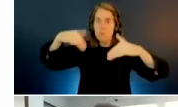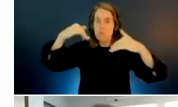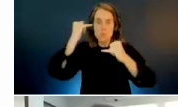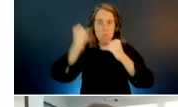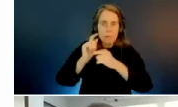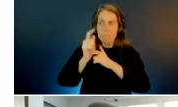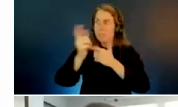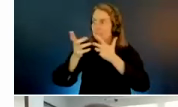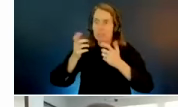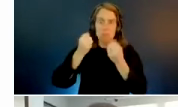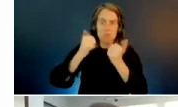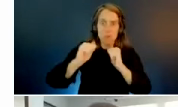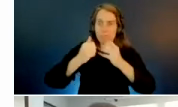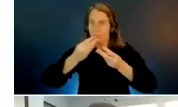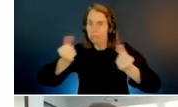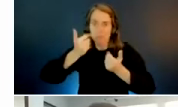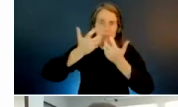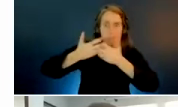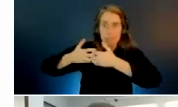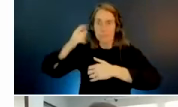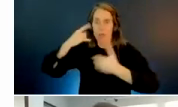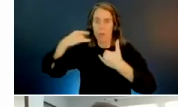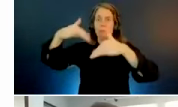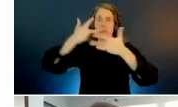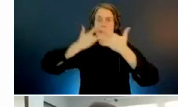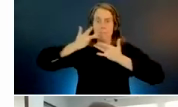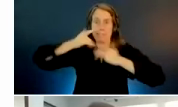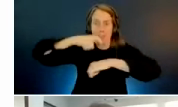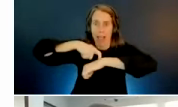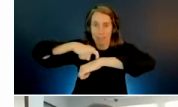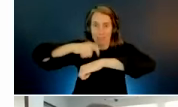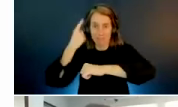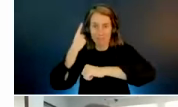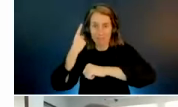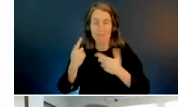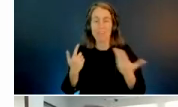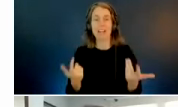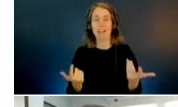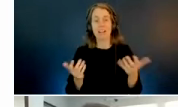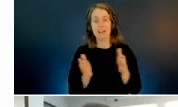so think about that um you know if it involves you know kind of riding by your precinct